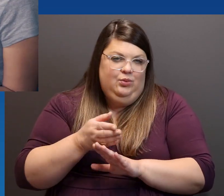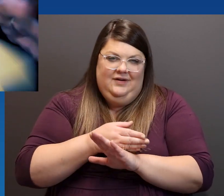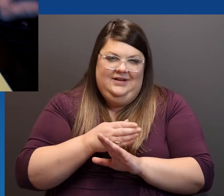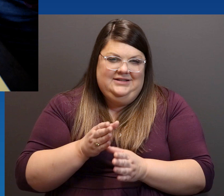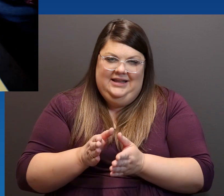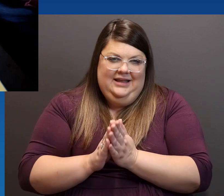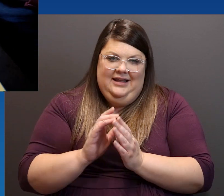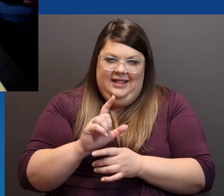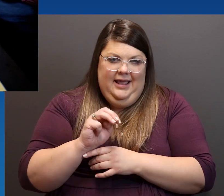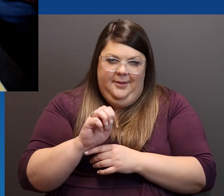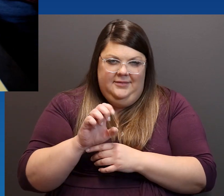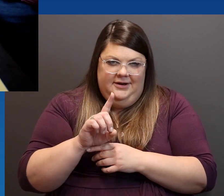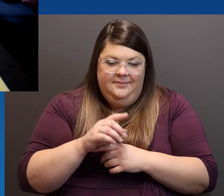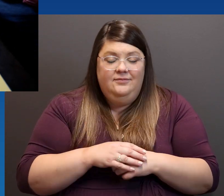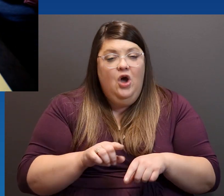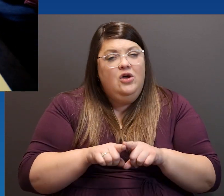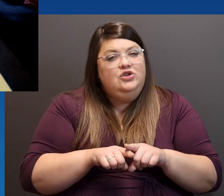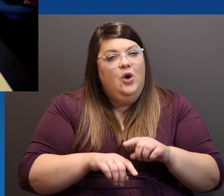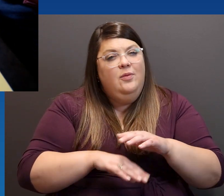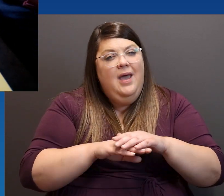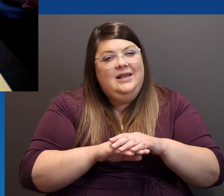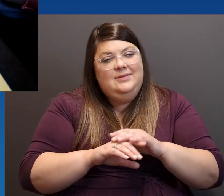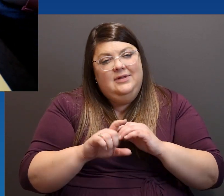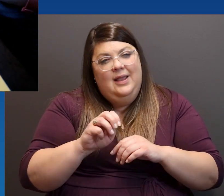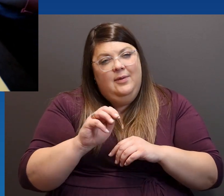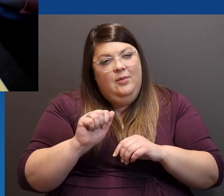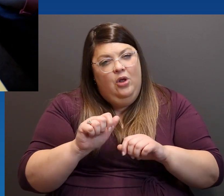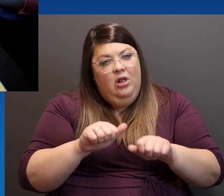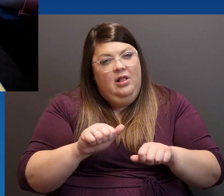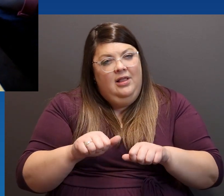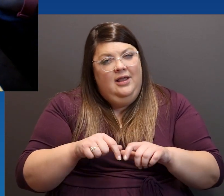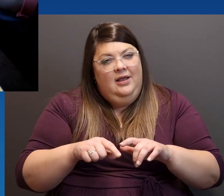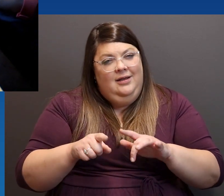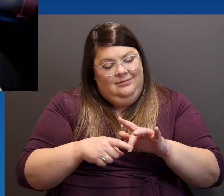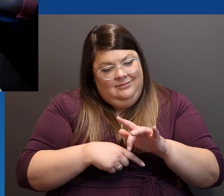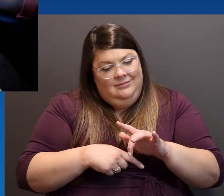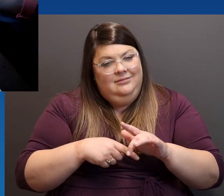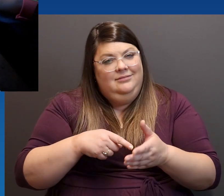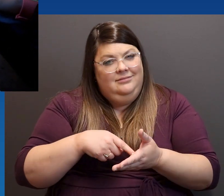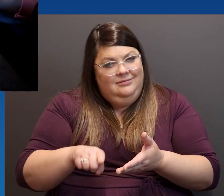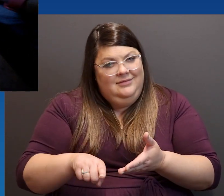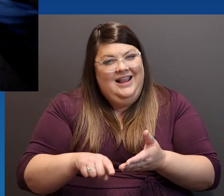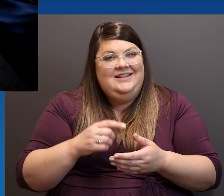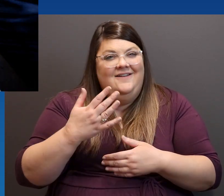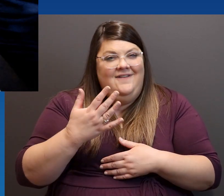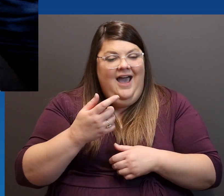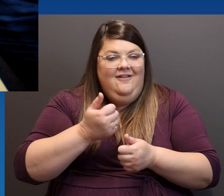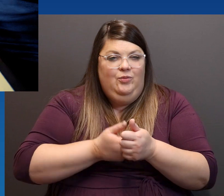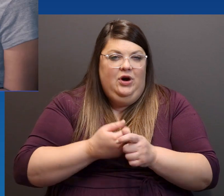Also the maximum claimable paid absence through DES is five per month per child.